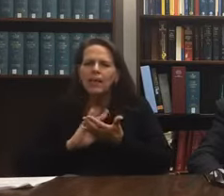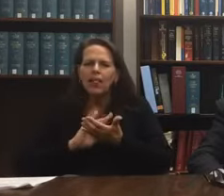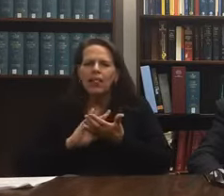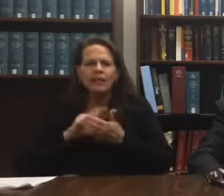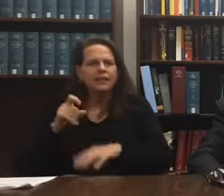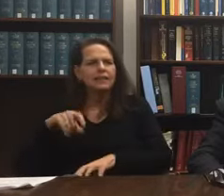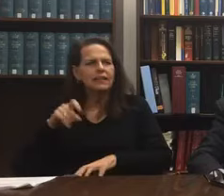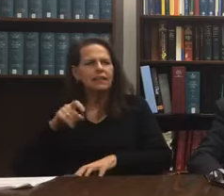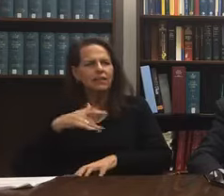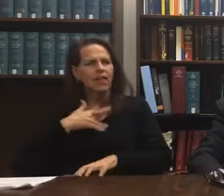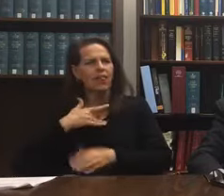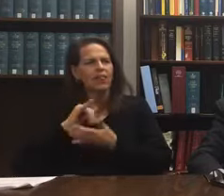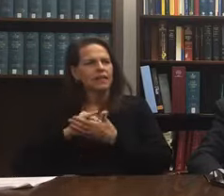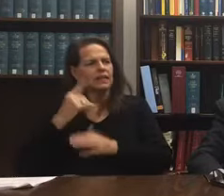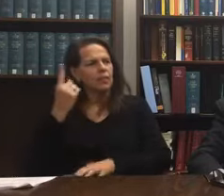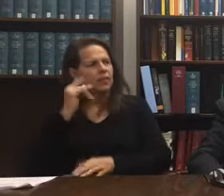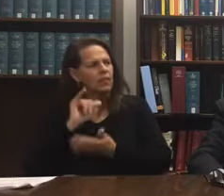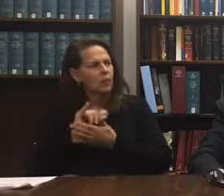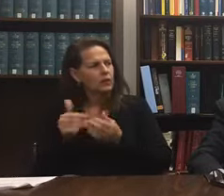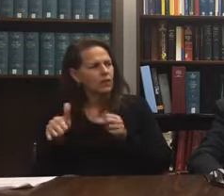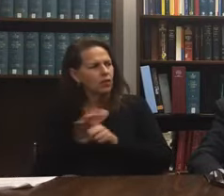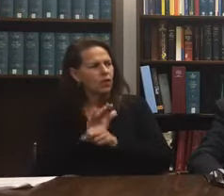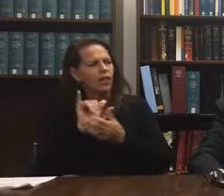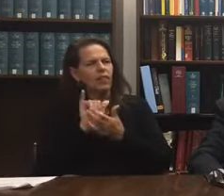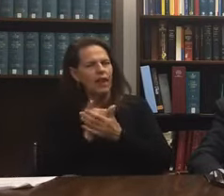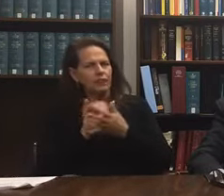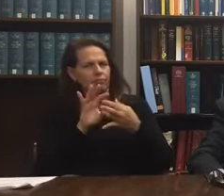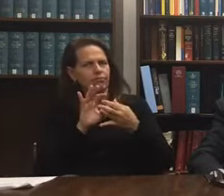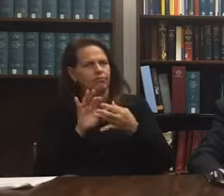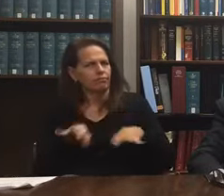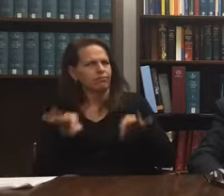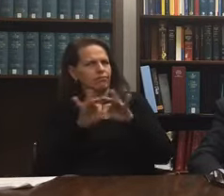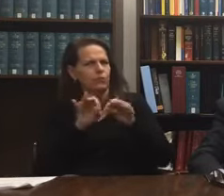something wasn't covered that was pertinent to the decision yeah great